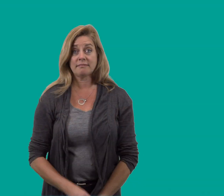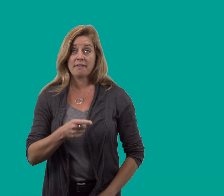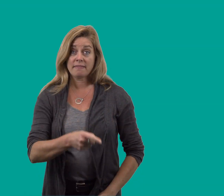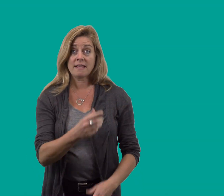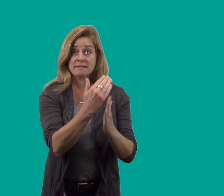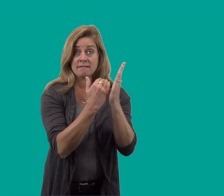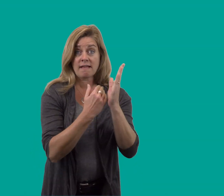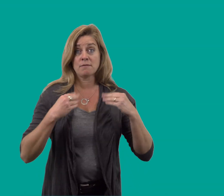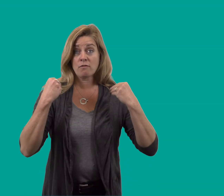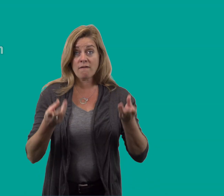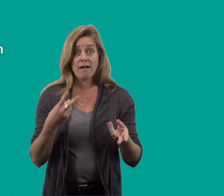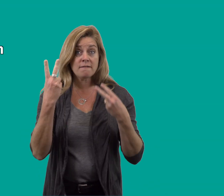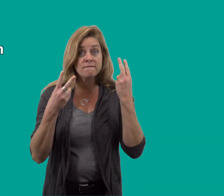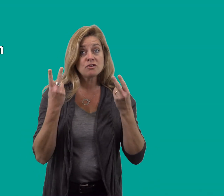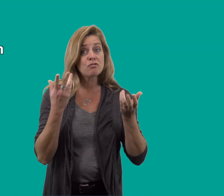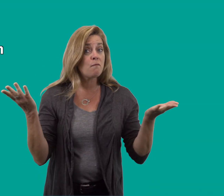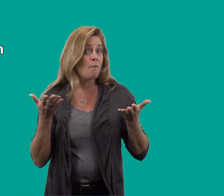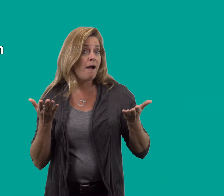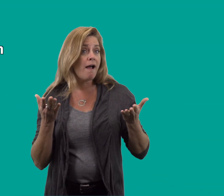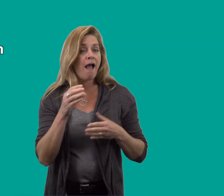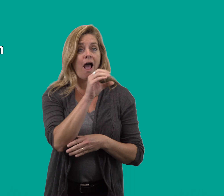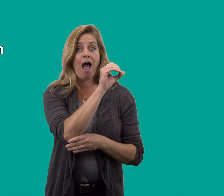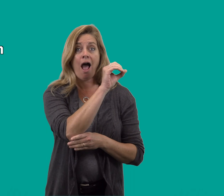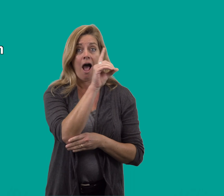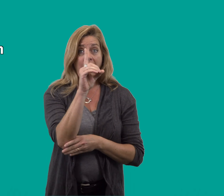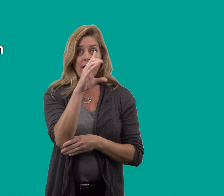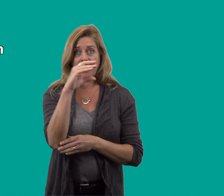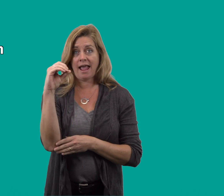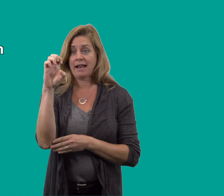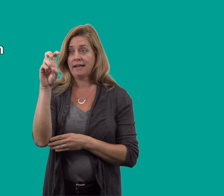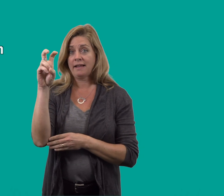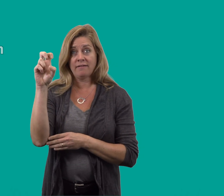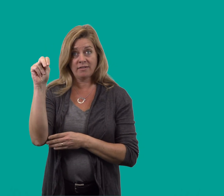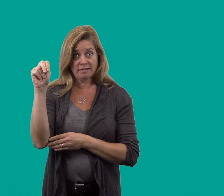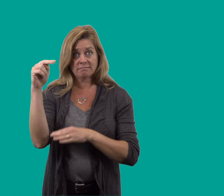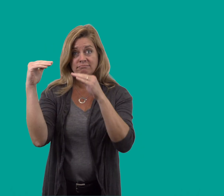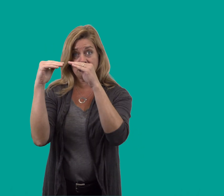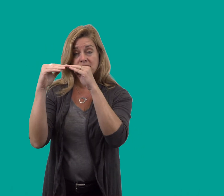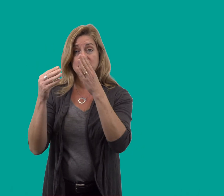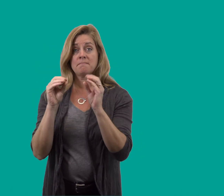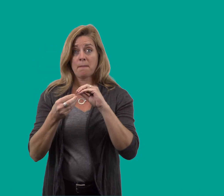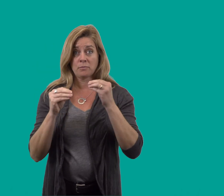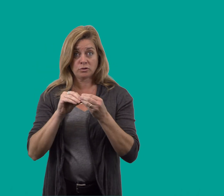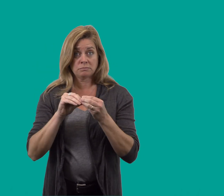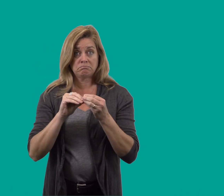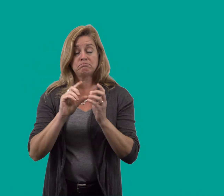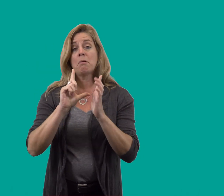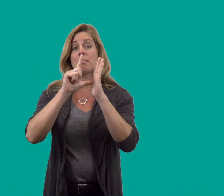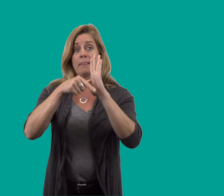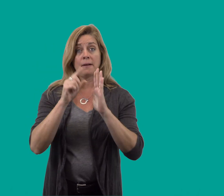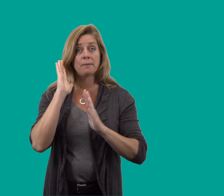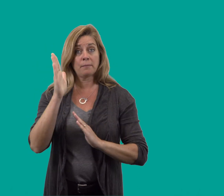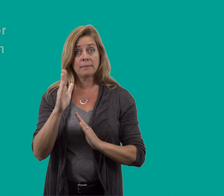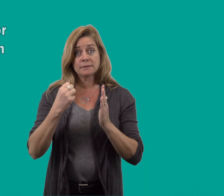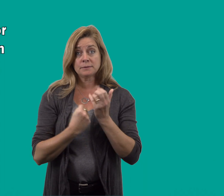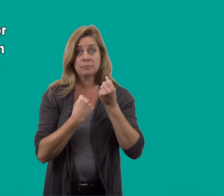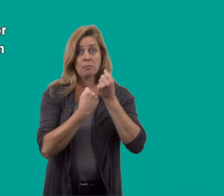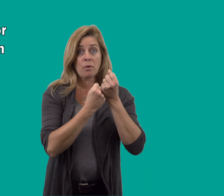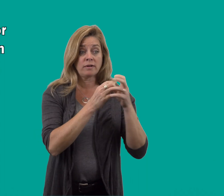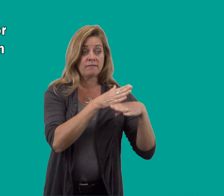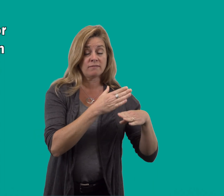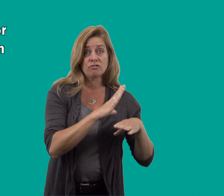This math lesson provides a visual of odd and even numbers. Later it will